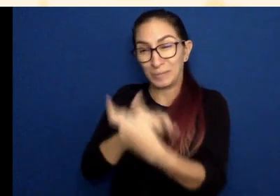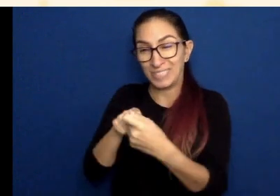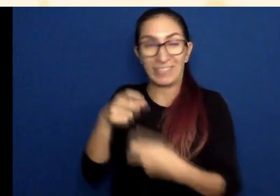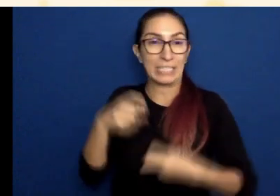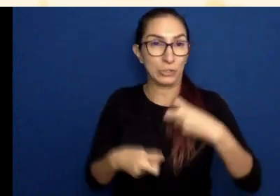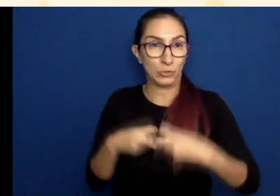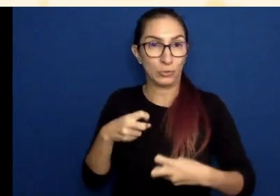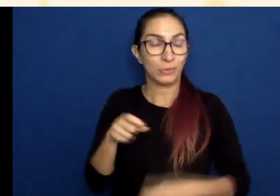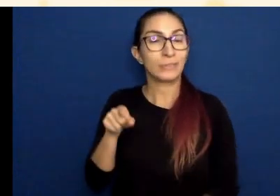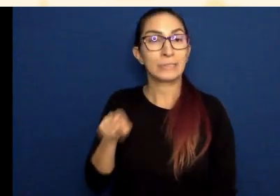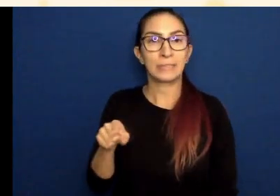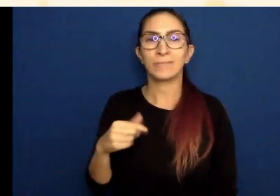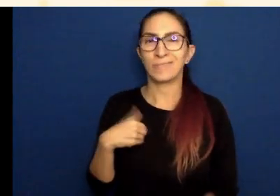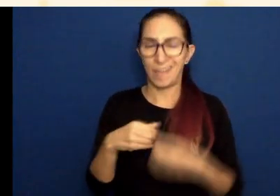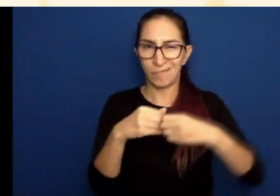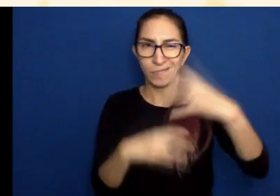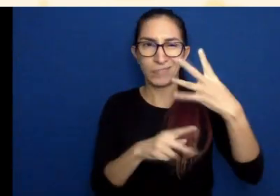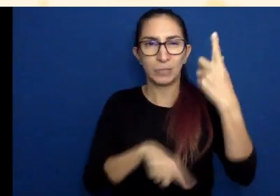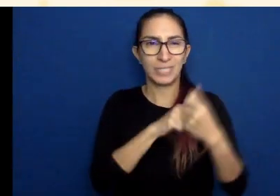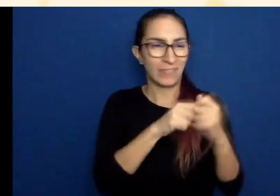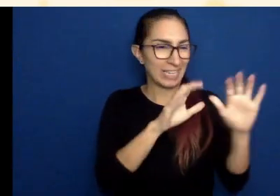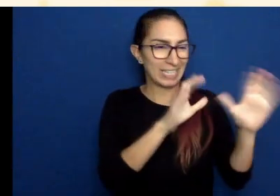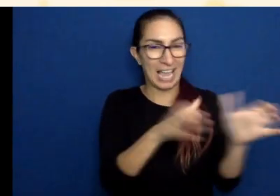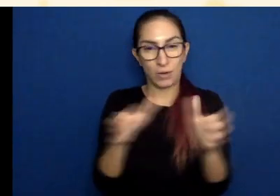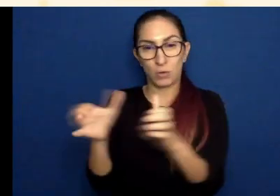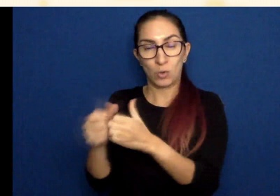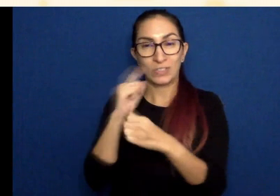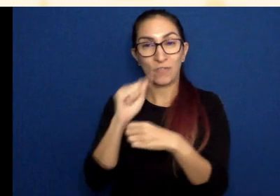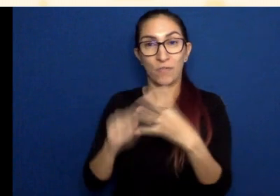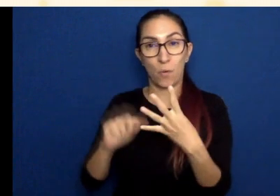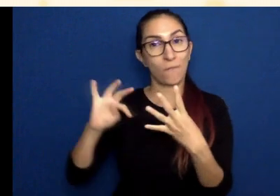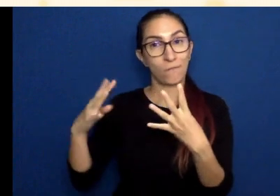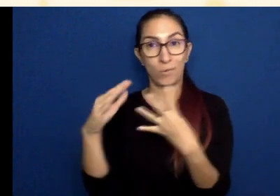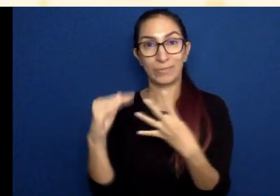And there are specific categories in step four, so alternatives,